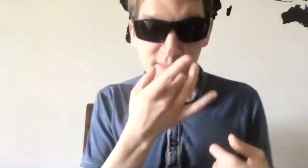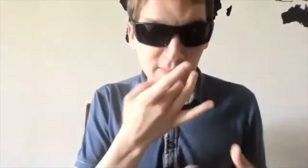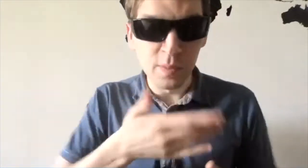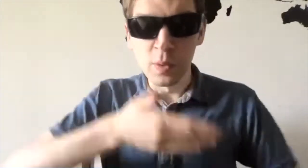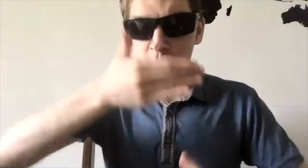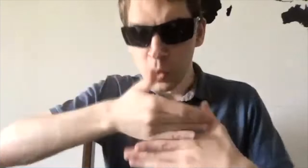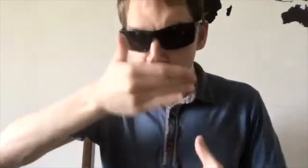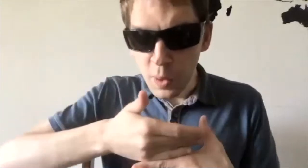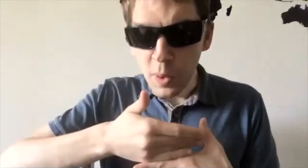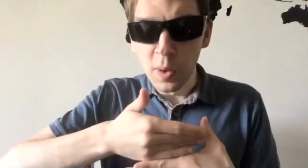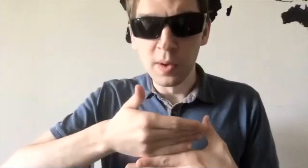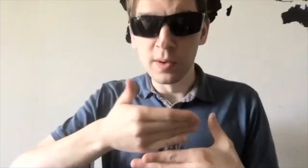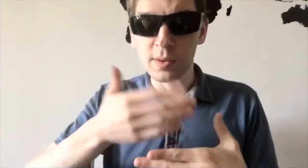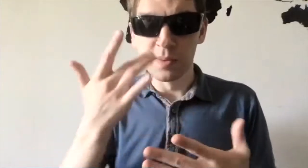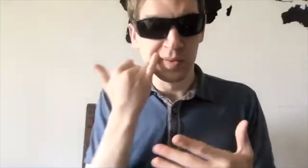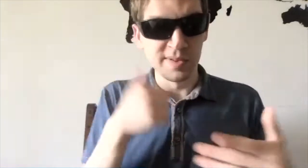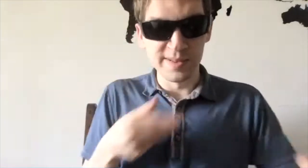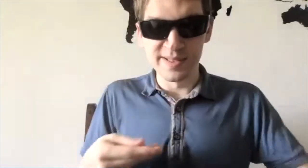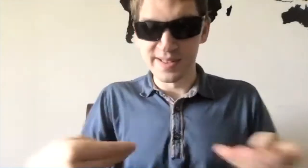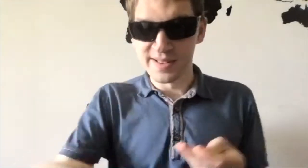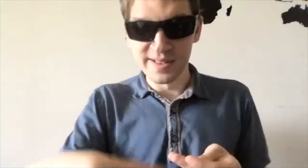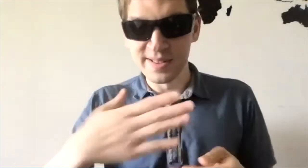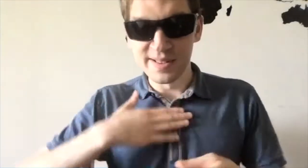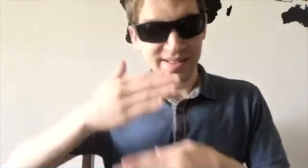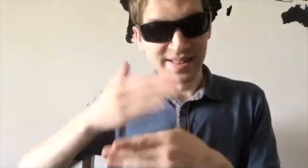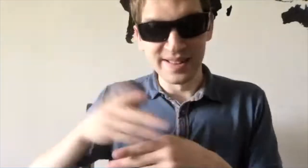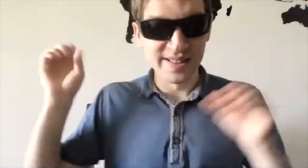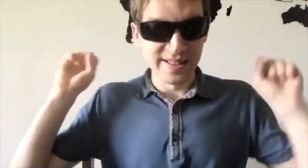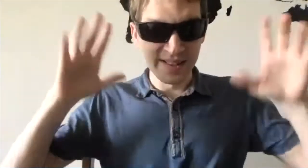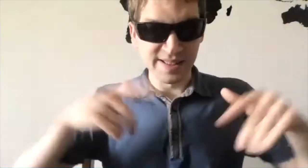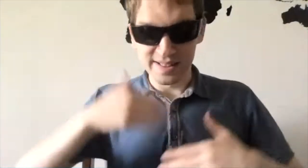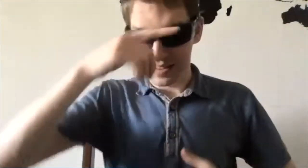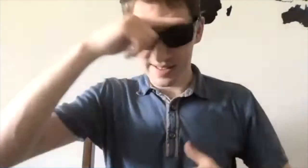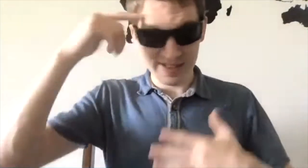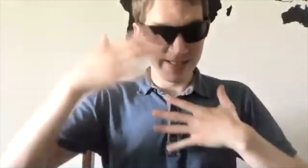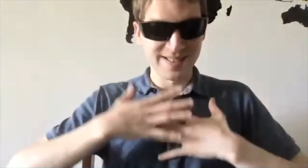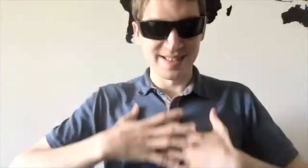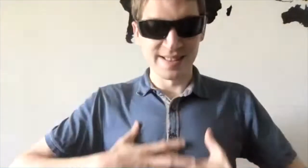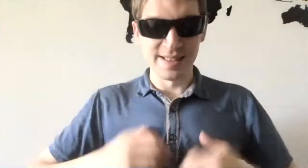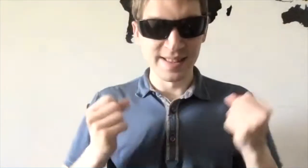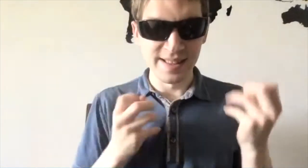Also, environmental factors may affect how much I can or cannot see like how much light's coming in a